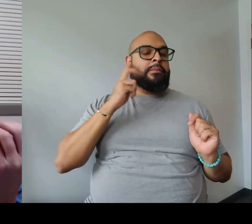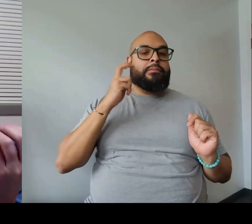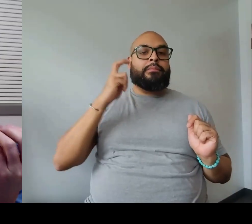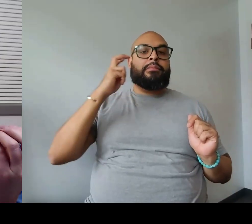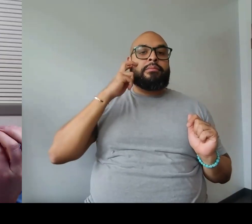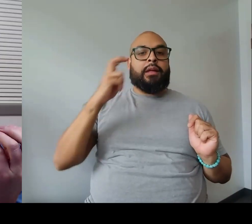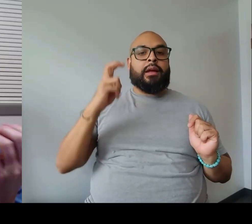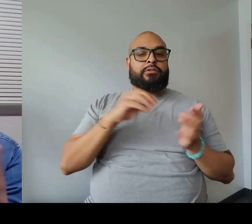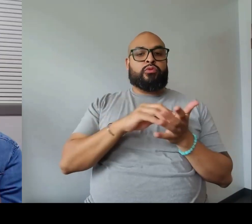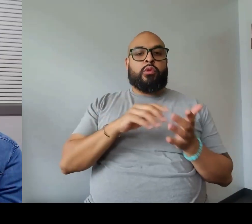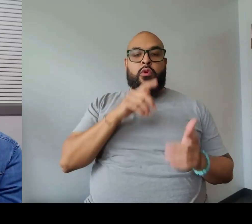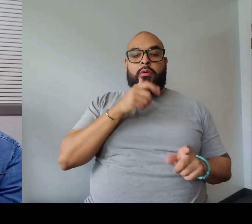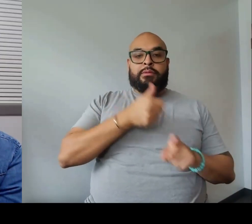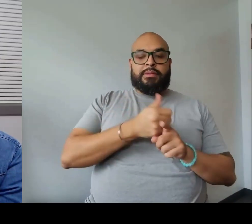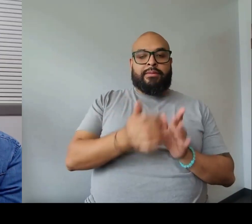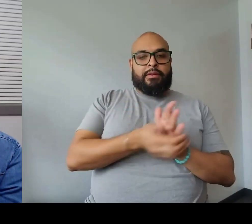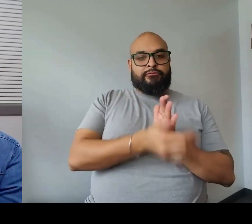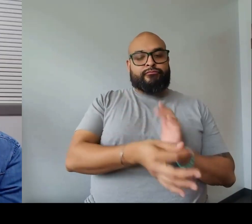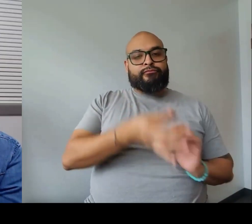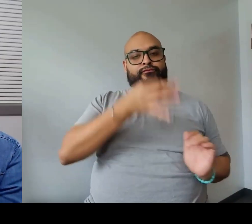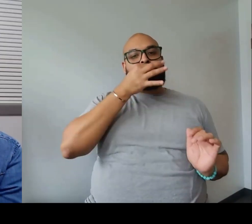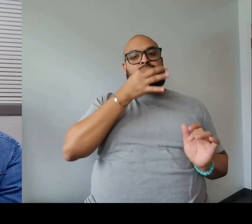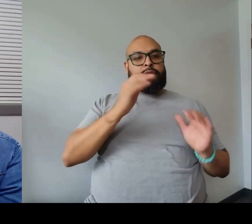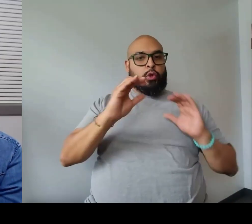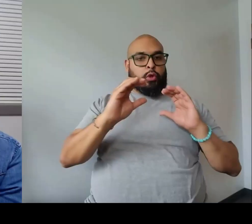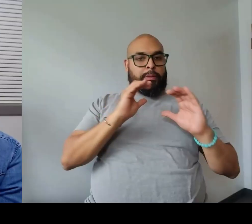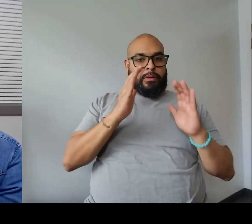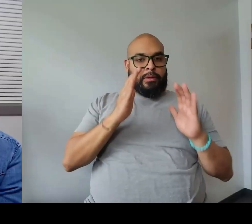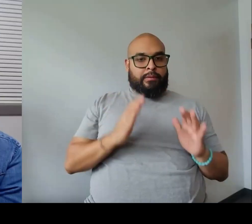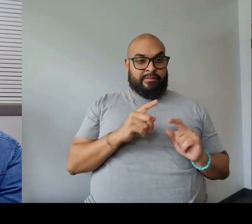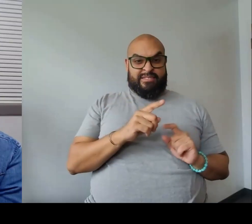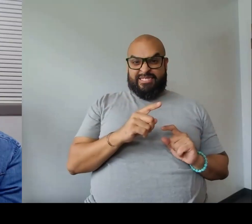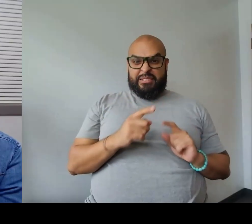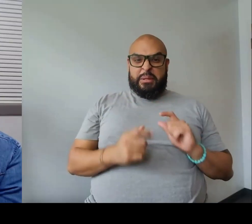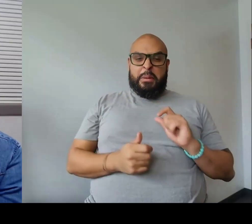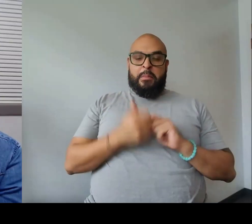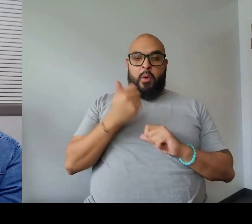I have the link to this as well. It was one of my most used resources with school teams.